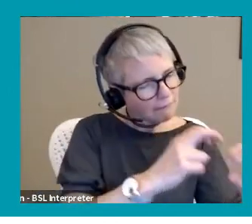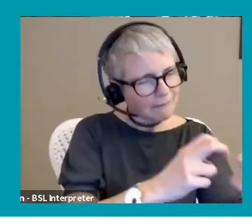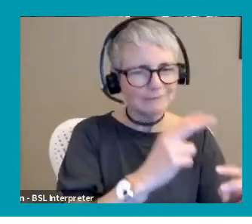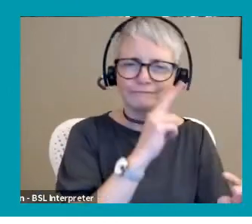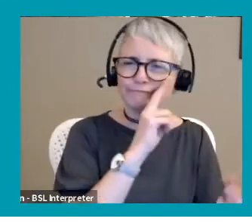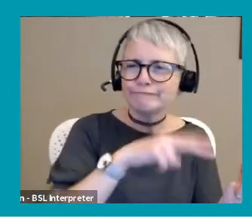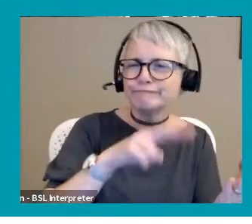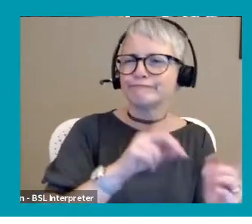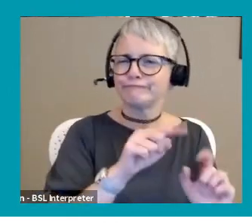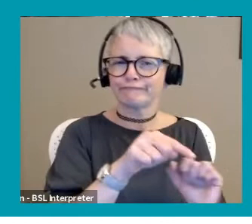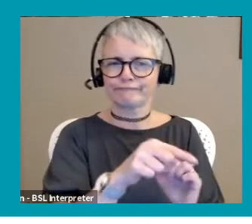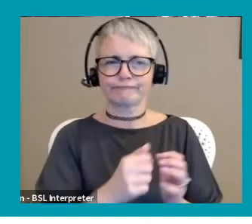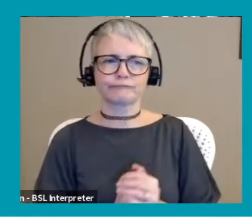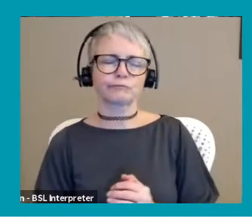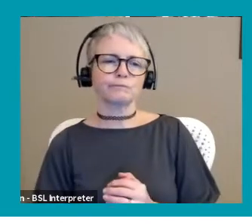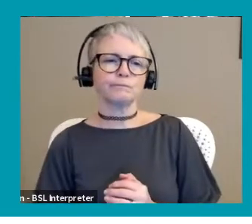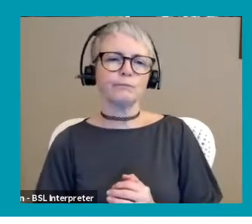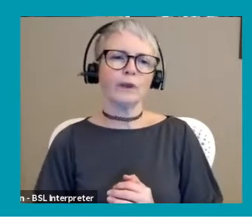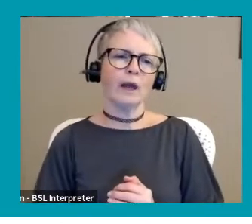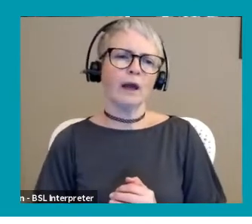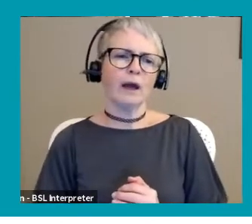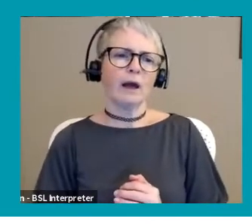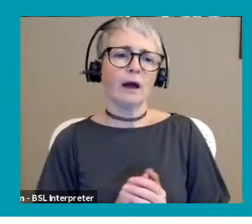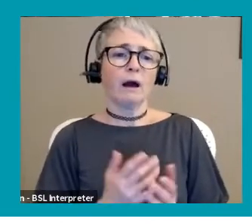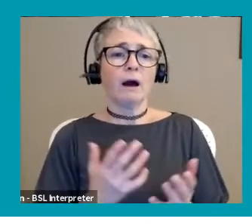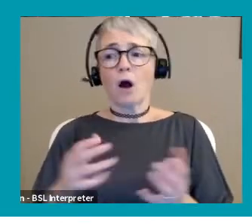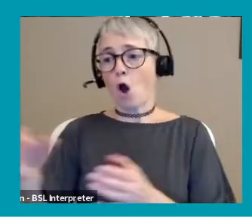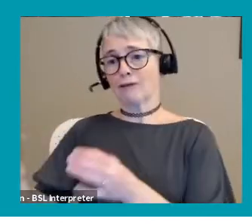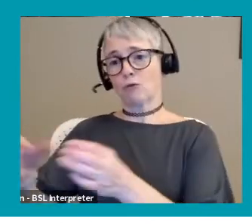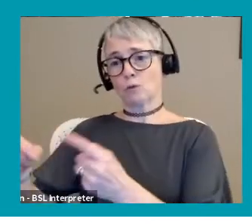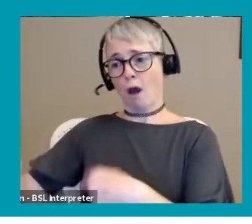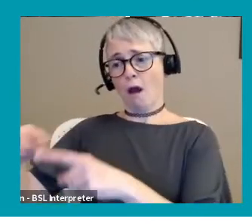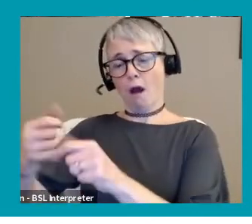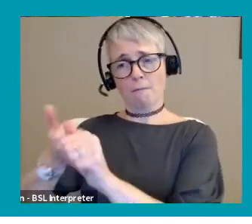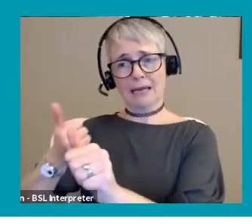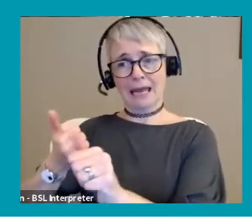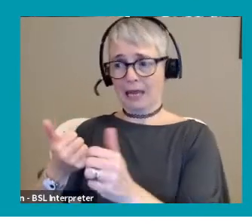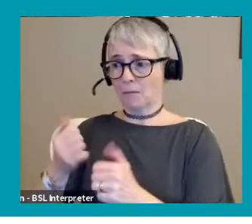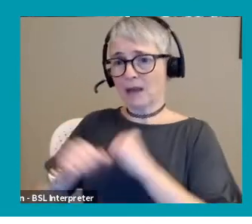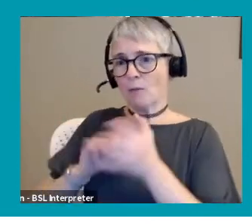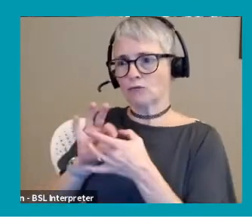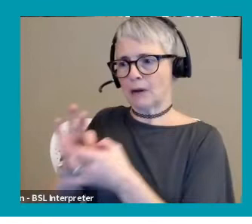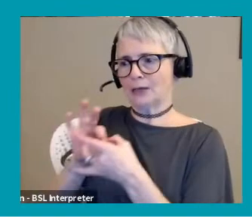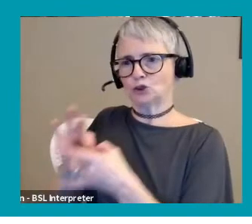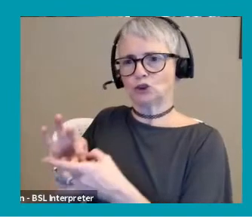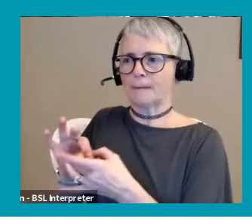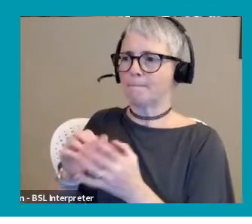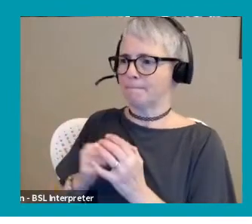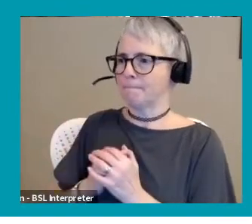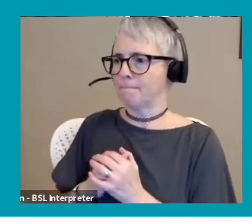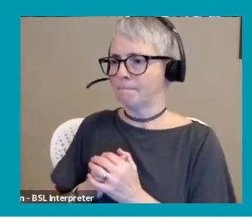But when it comes to recruiters, make a relationship with the recruiter and think about how much you trust them, you have to have a trusting